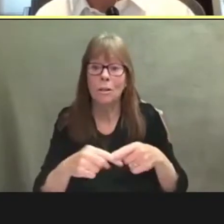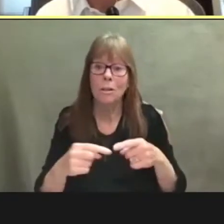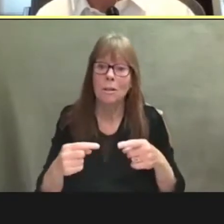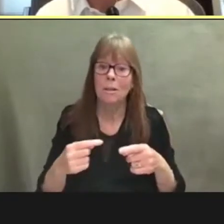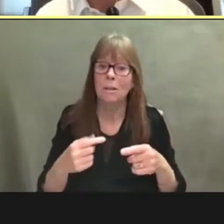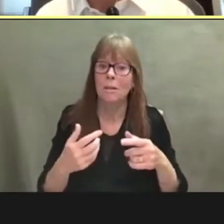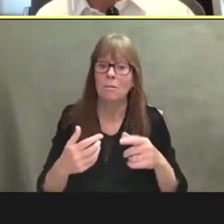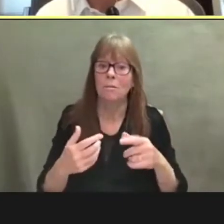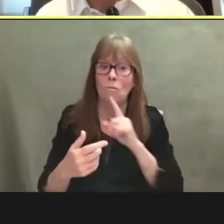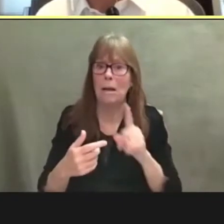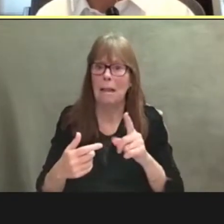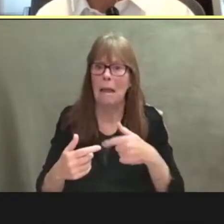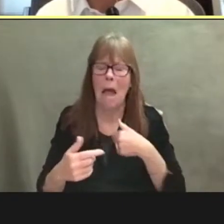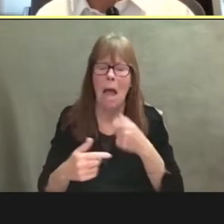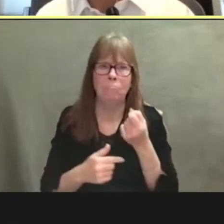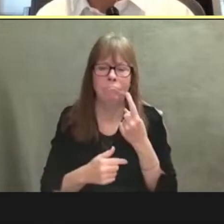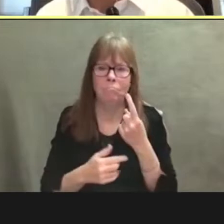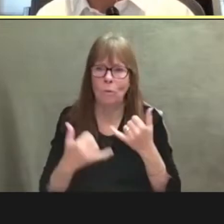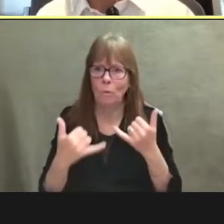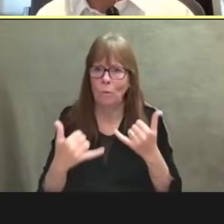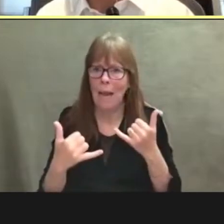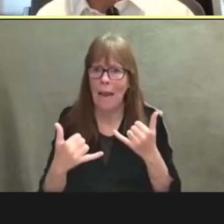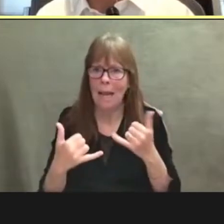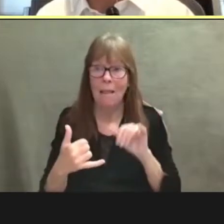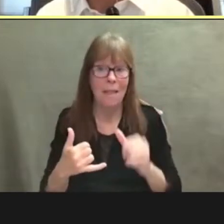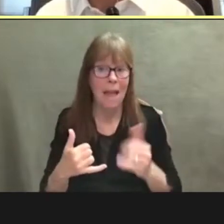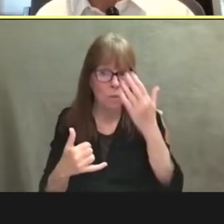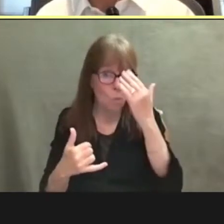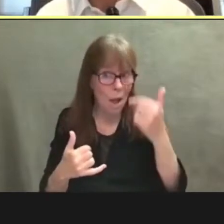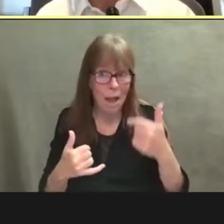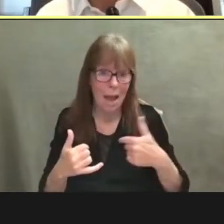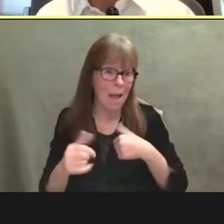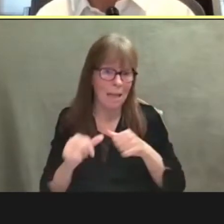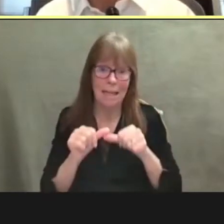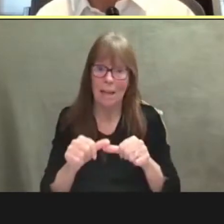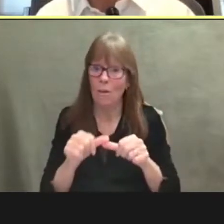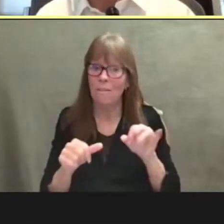It's one of the things that just keeps me going when I am having a bad day or feeling